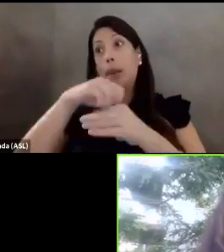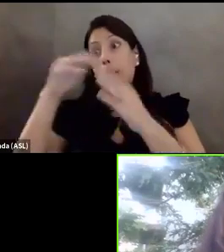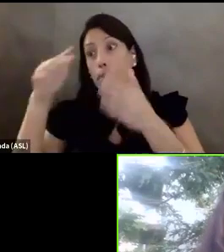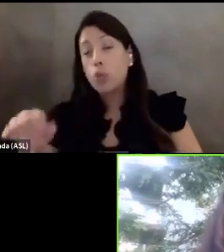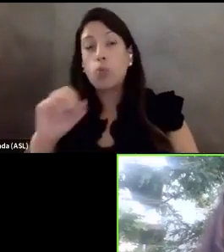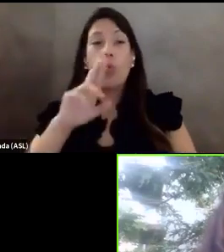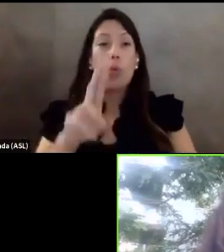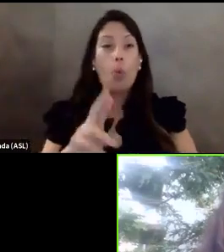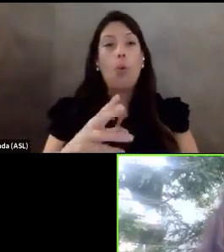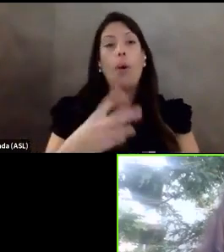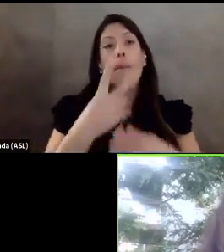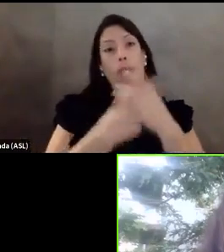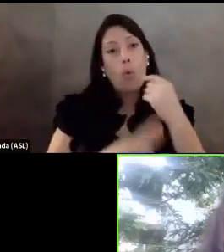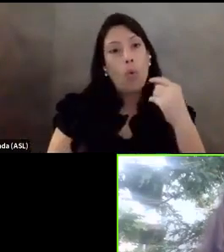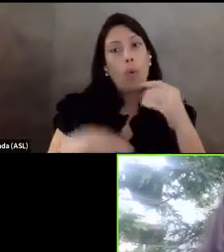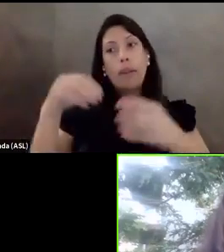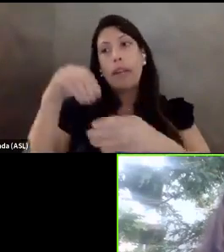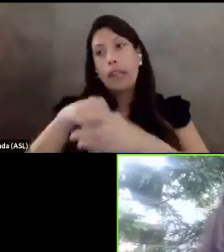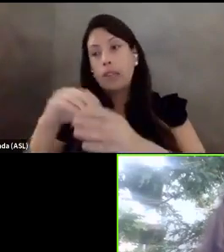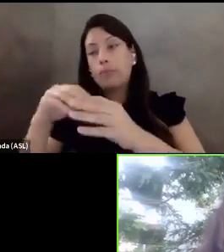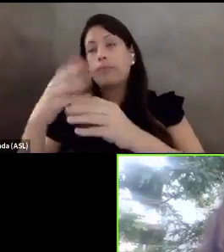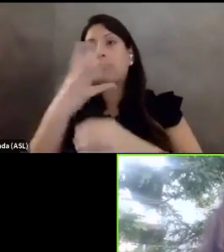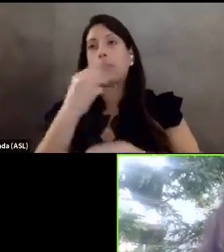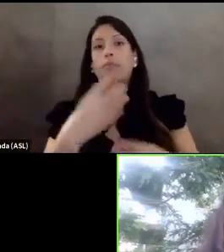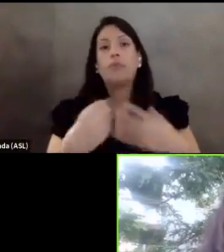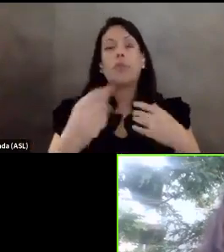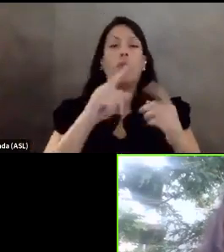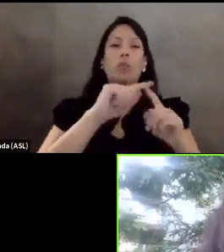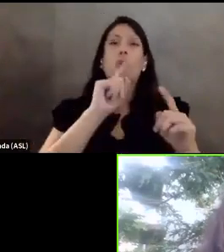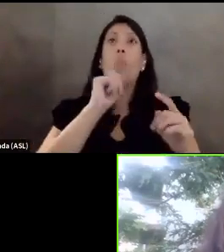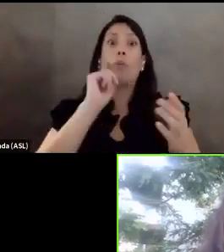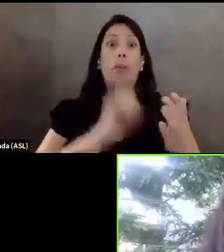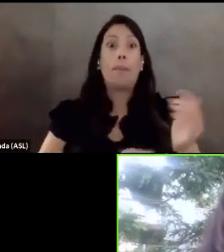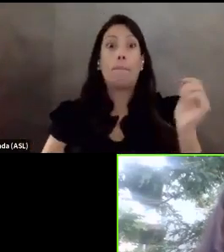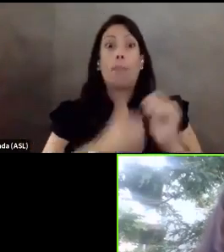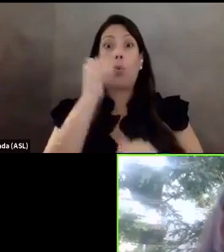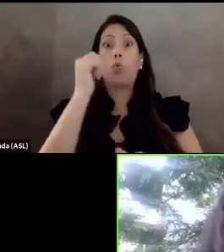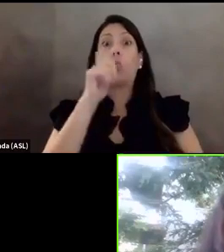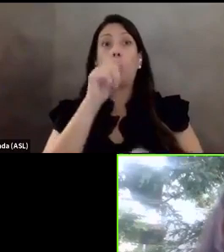So it's really private schools that have submitted waivers largely.